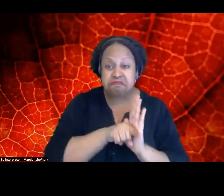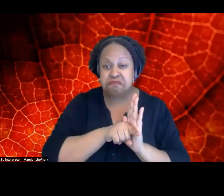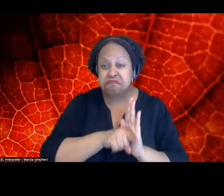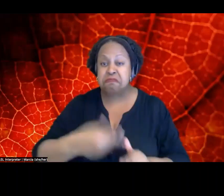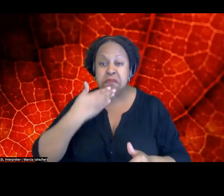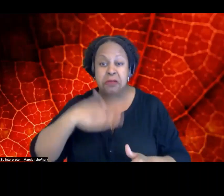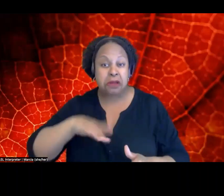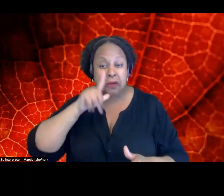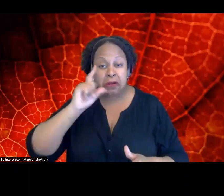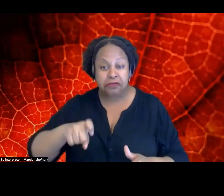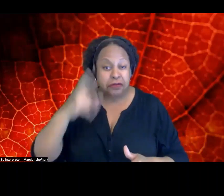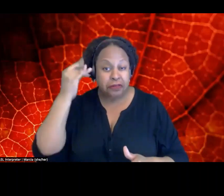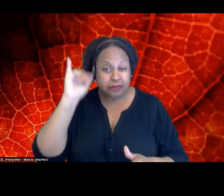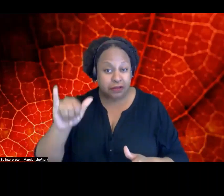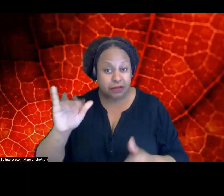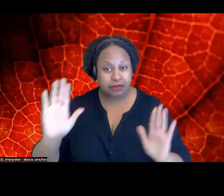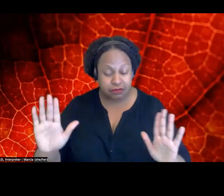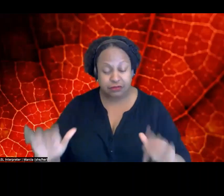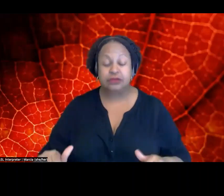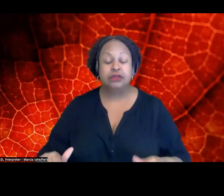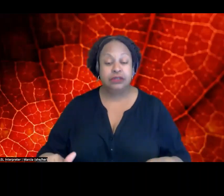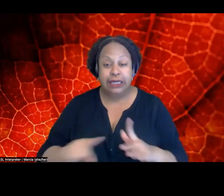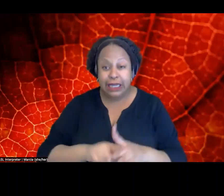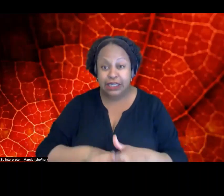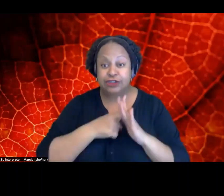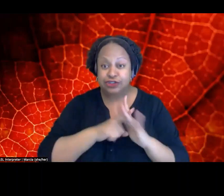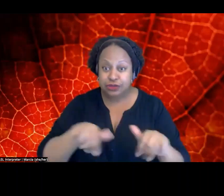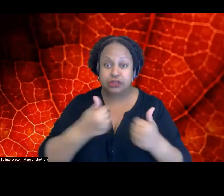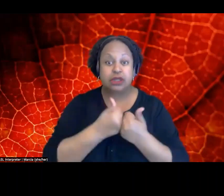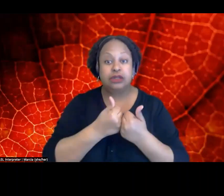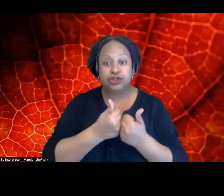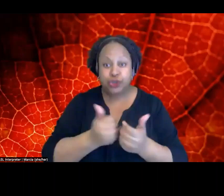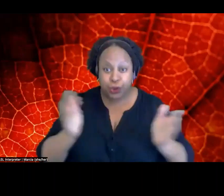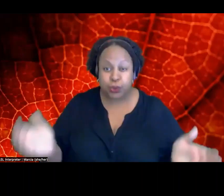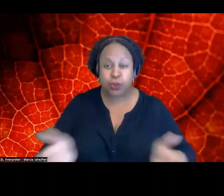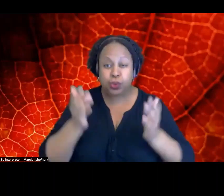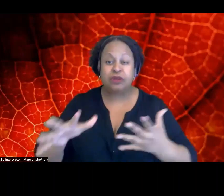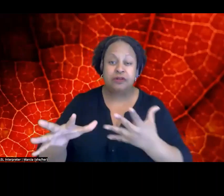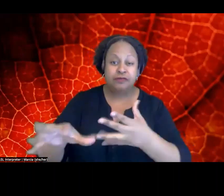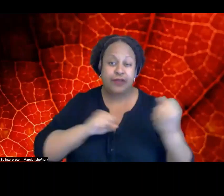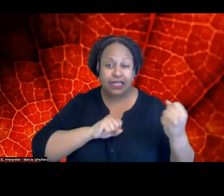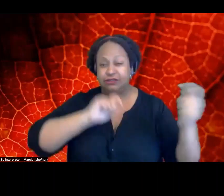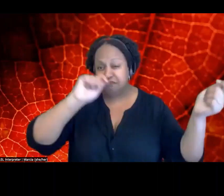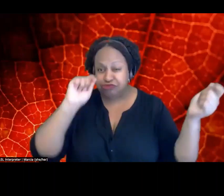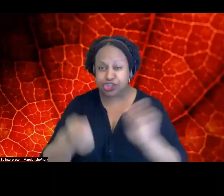Initial challenges fueled the rapid development of meaningful changes in